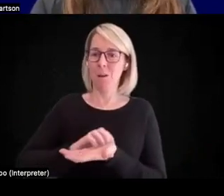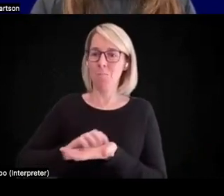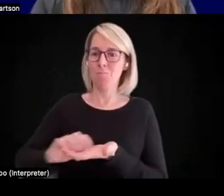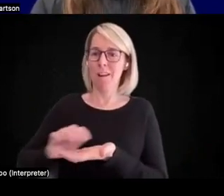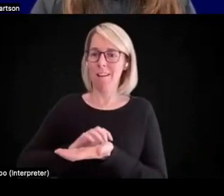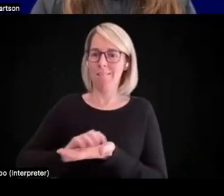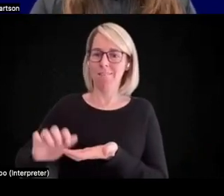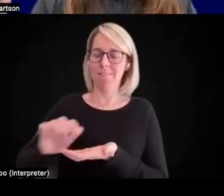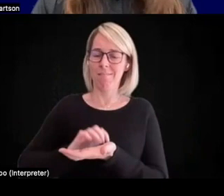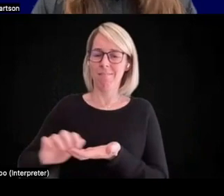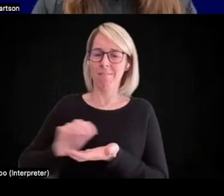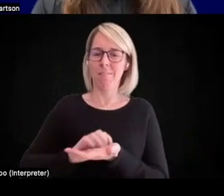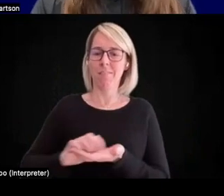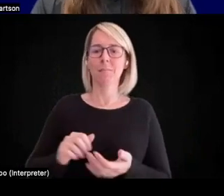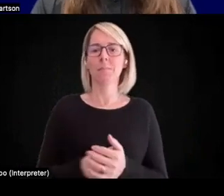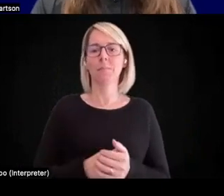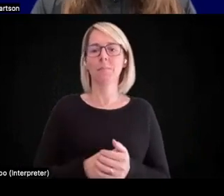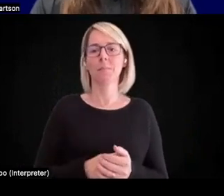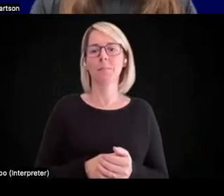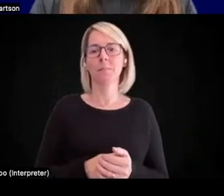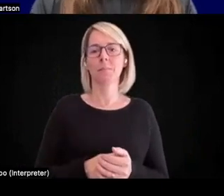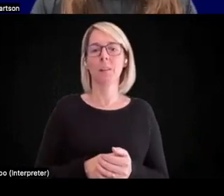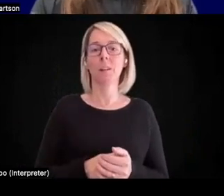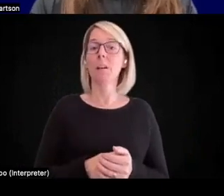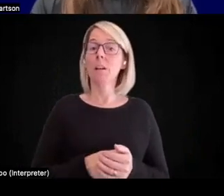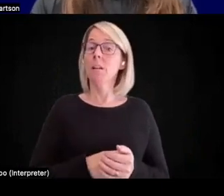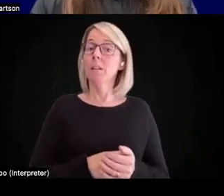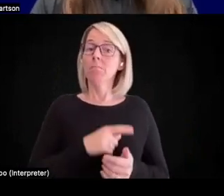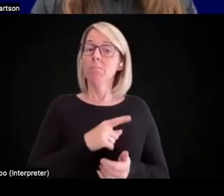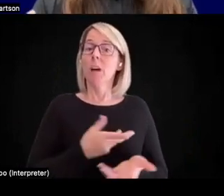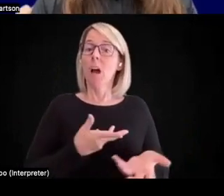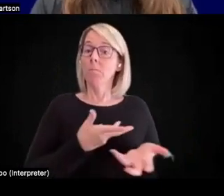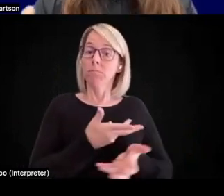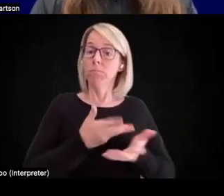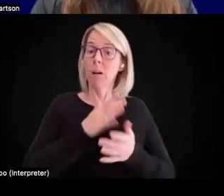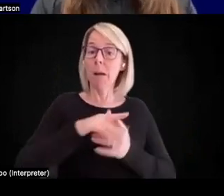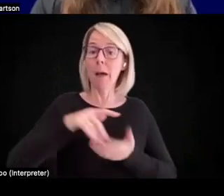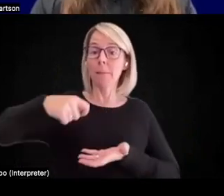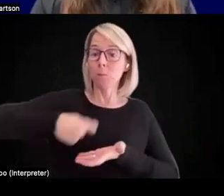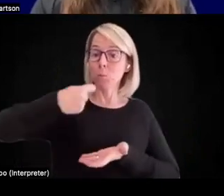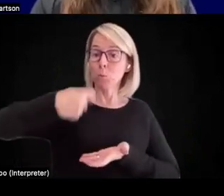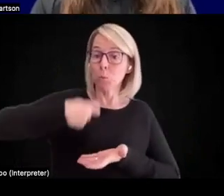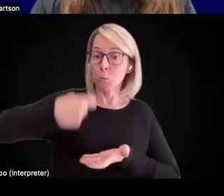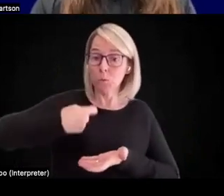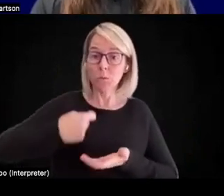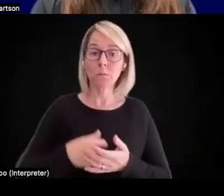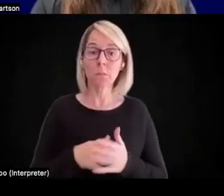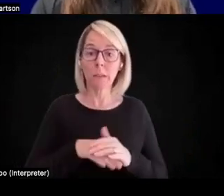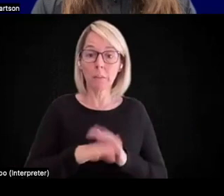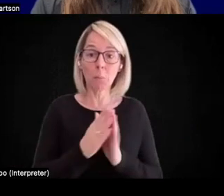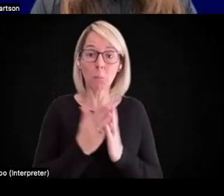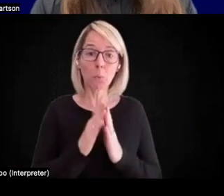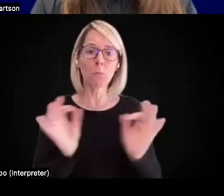interaction they don't get to the spoon or any other conventional way of exploring a book.